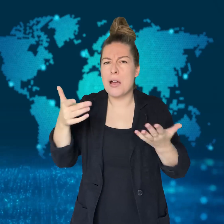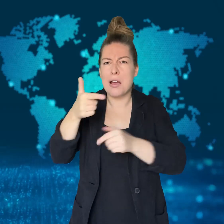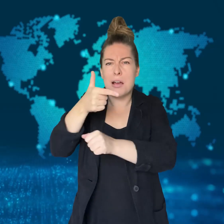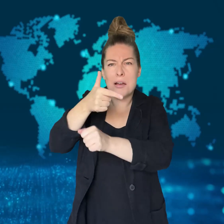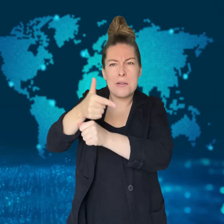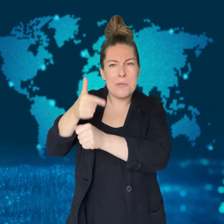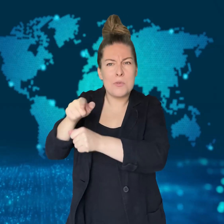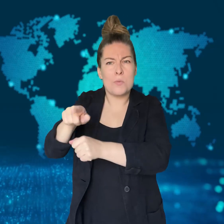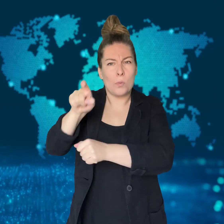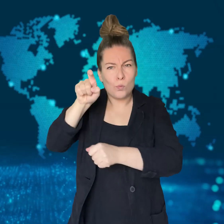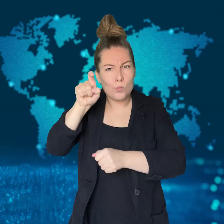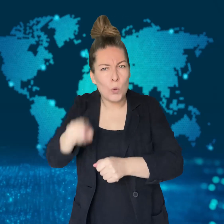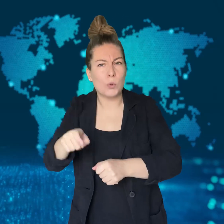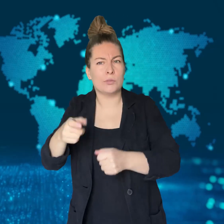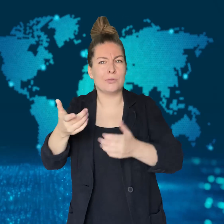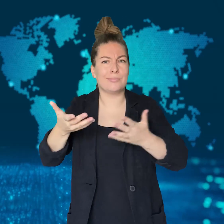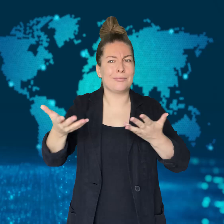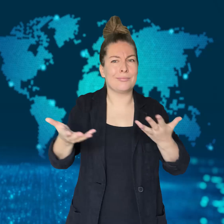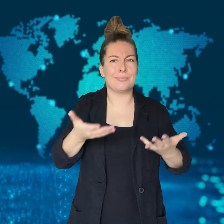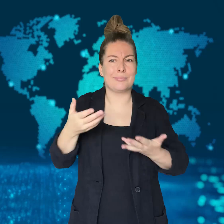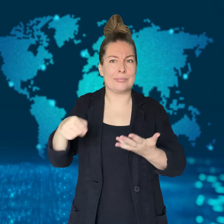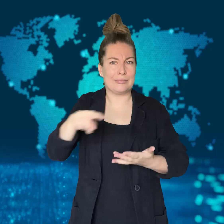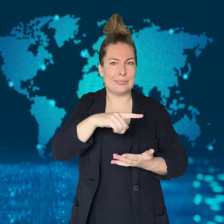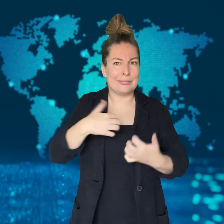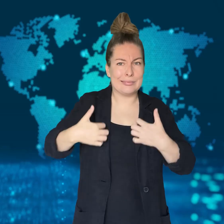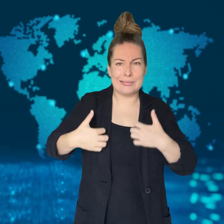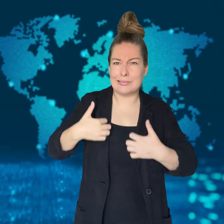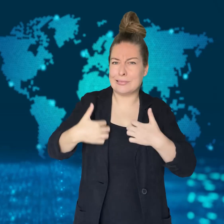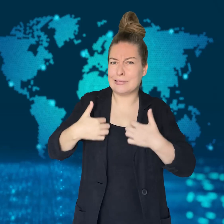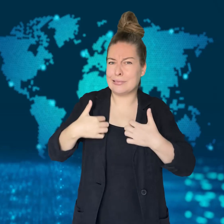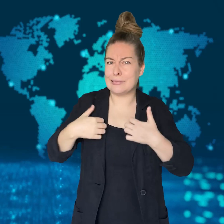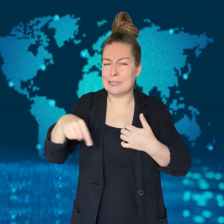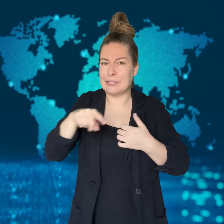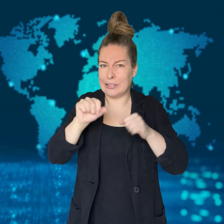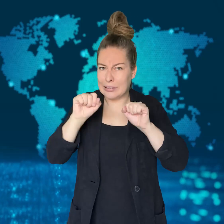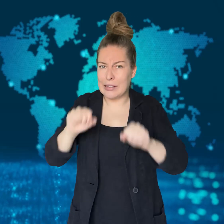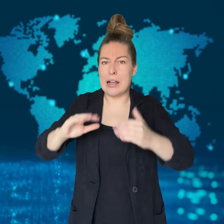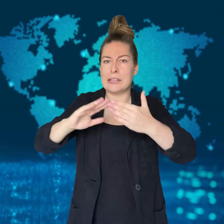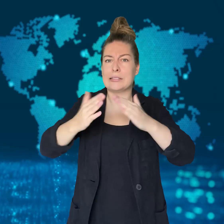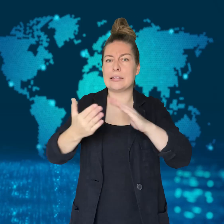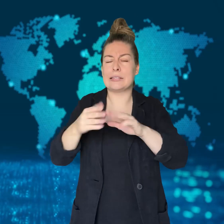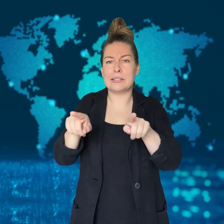the city is becoming more like China where technology is used to